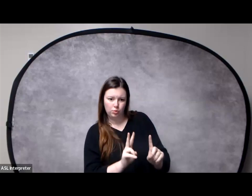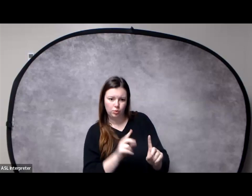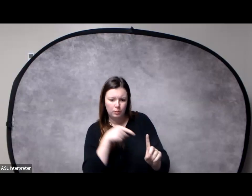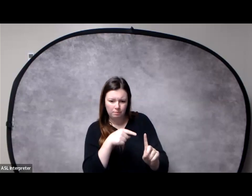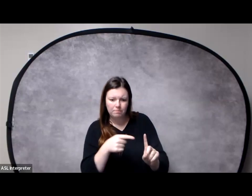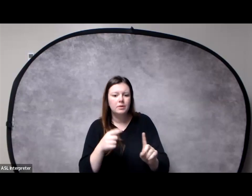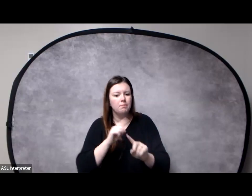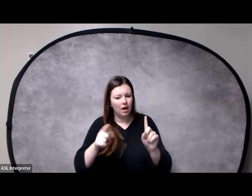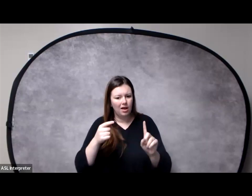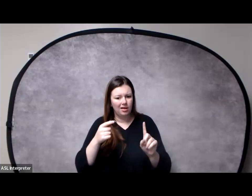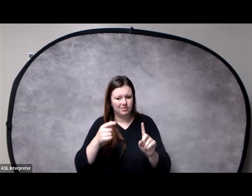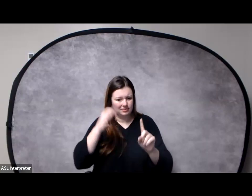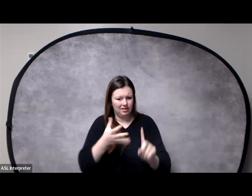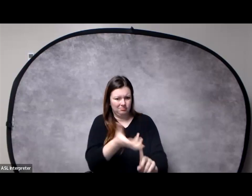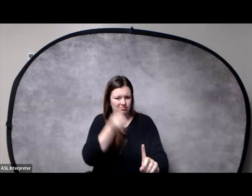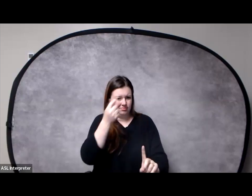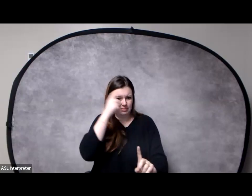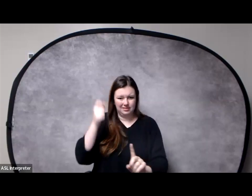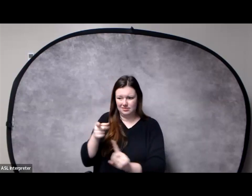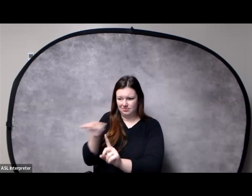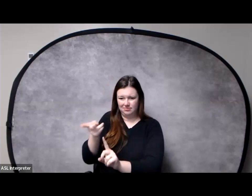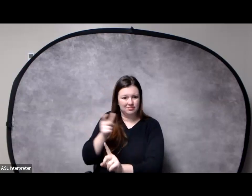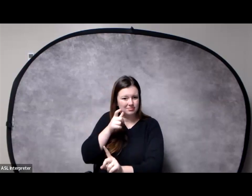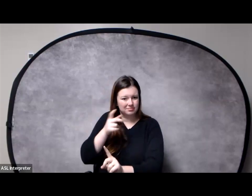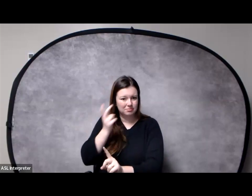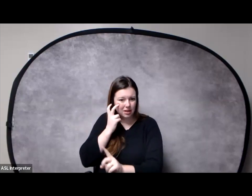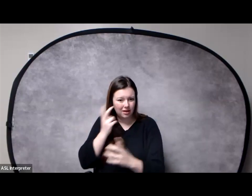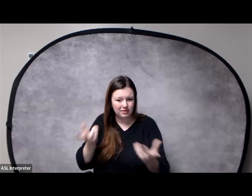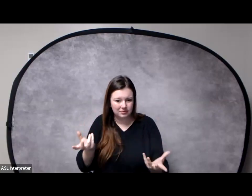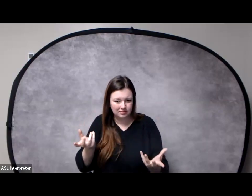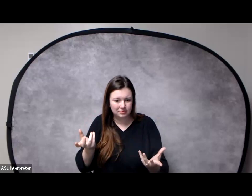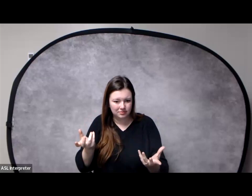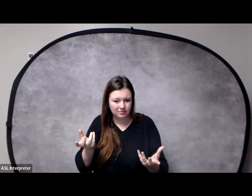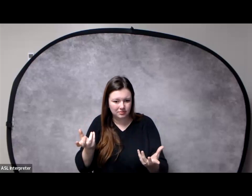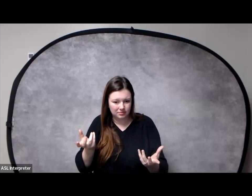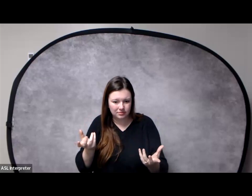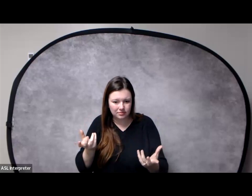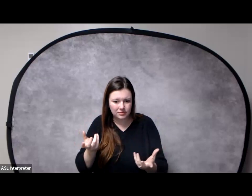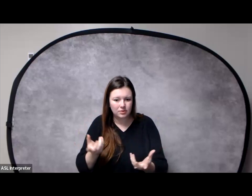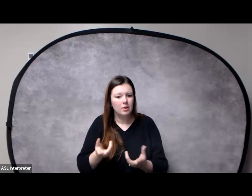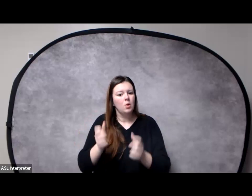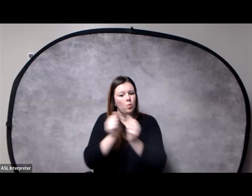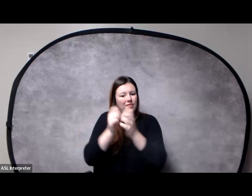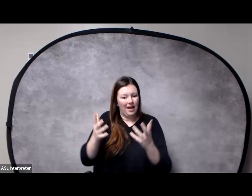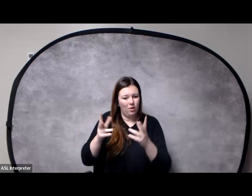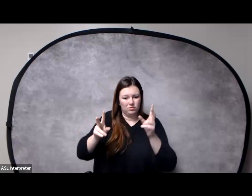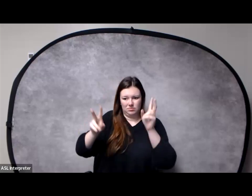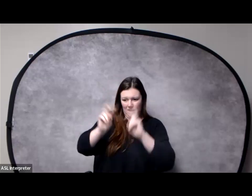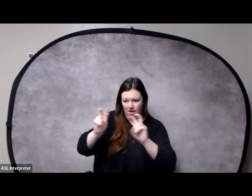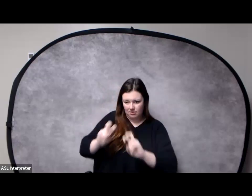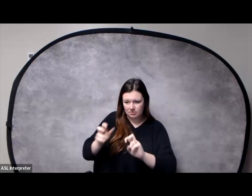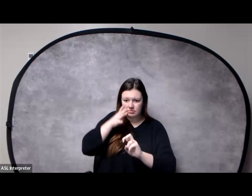actually successfully parent and without providing accessible support services that are typically